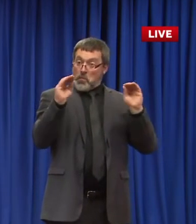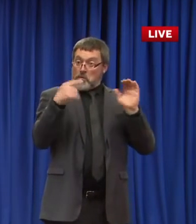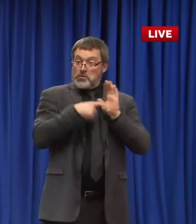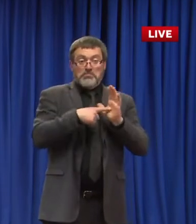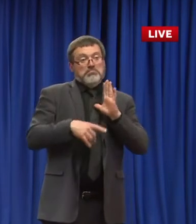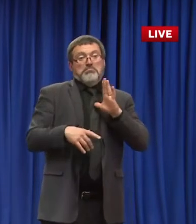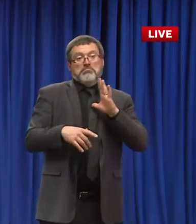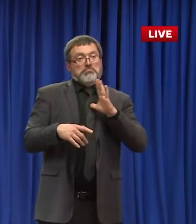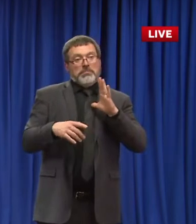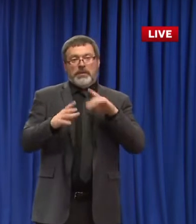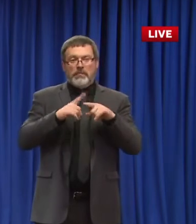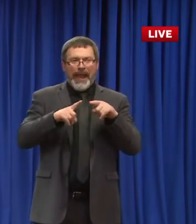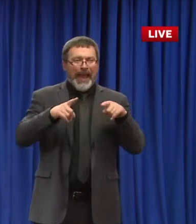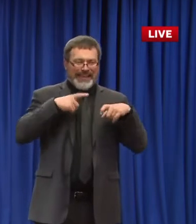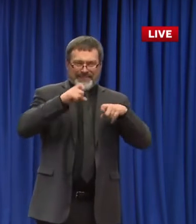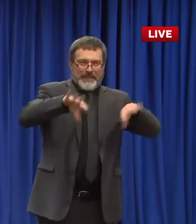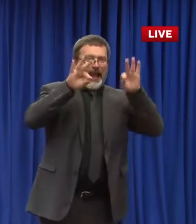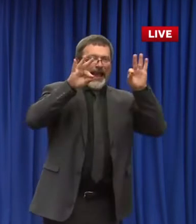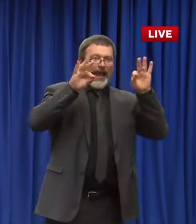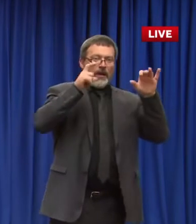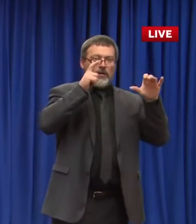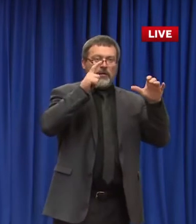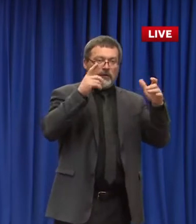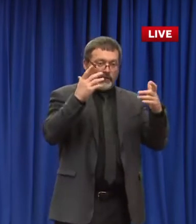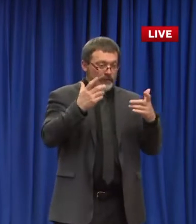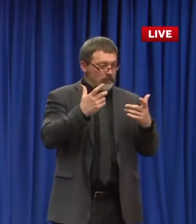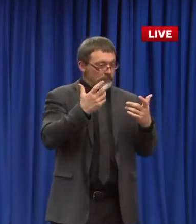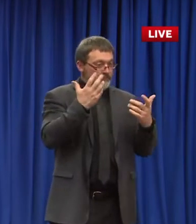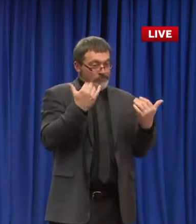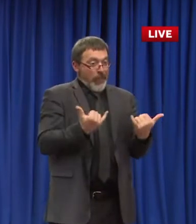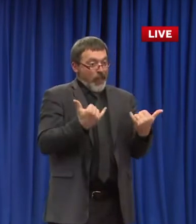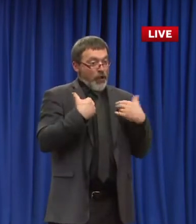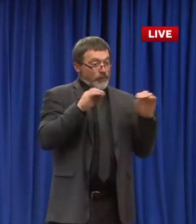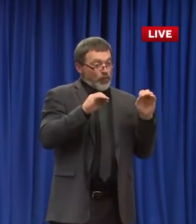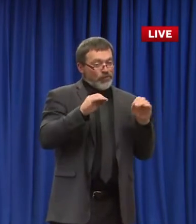PRESENTING AS ILLNESS TO TRY TO PREVENT THAT. SPREAD RIGHT FROM THE GET-GO.